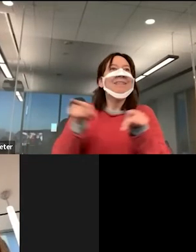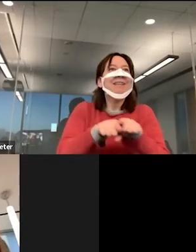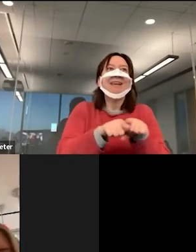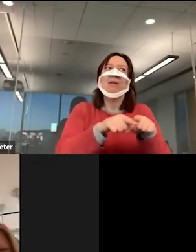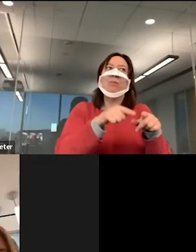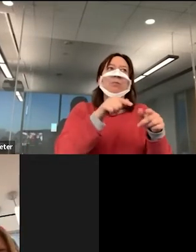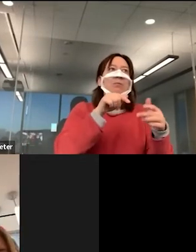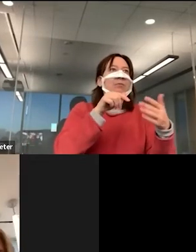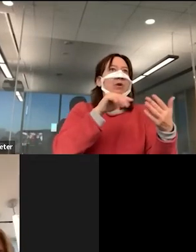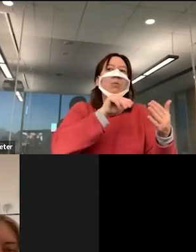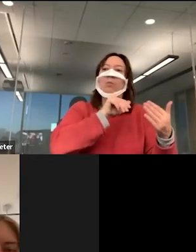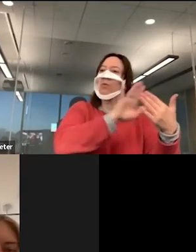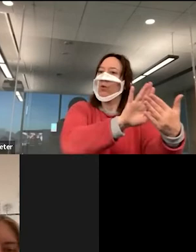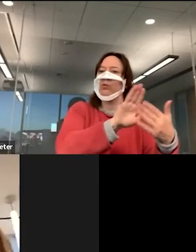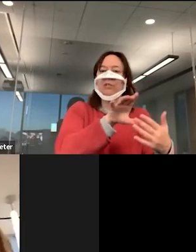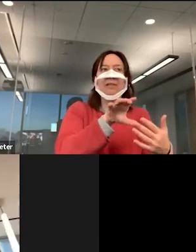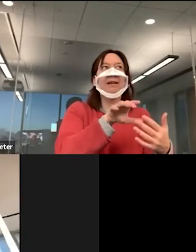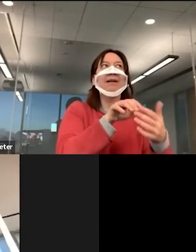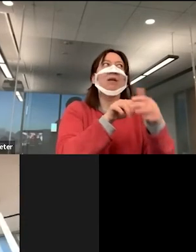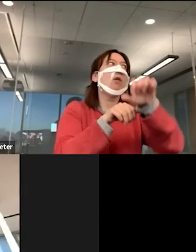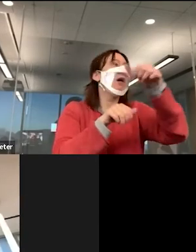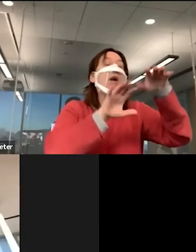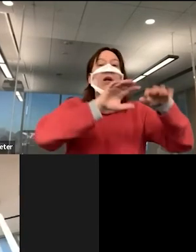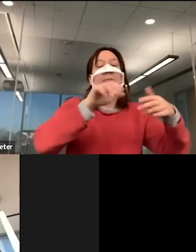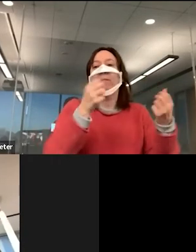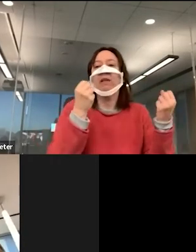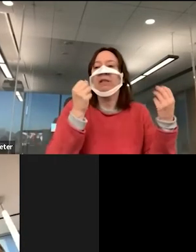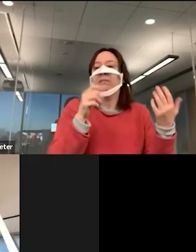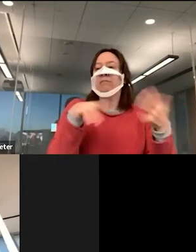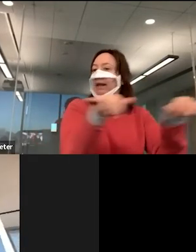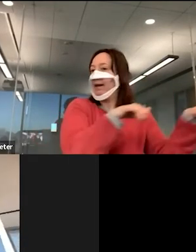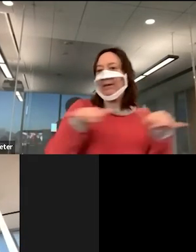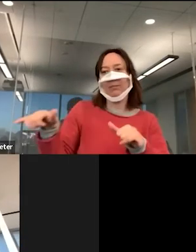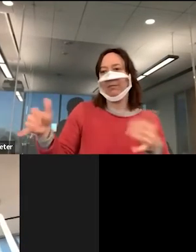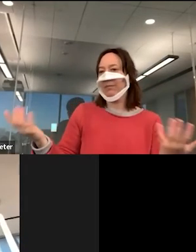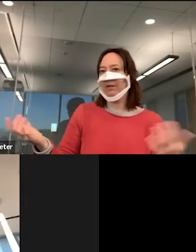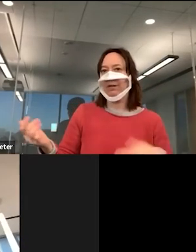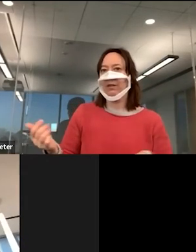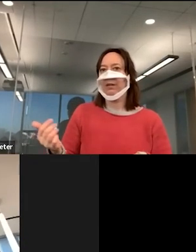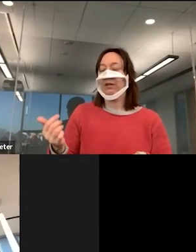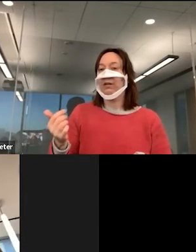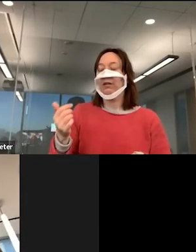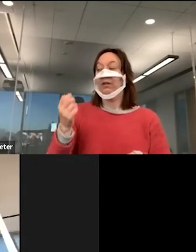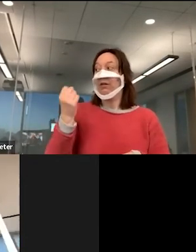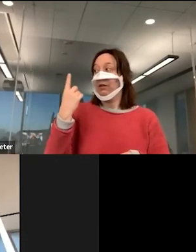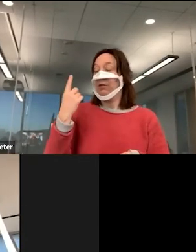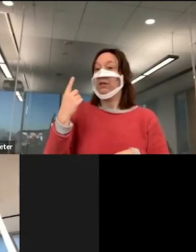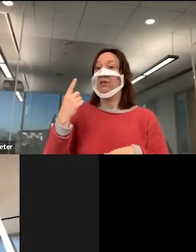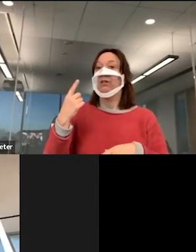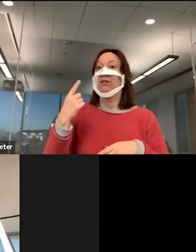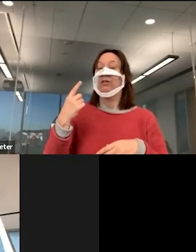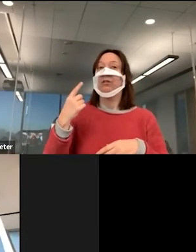i think that's the real answer and that the debate i'll tell you what happens with co-op programs is